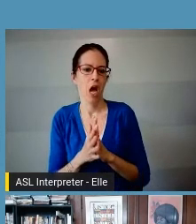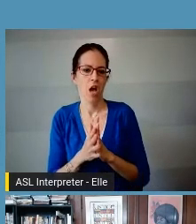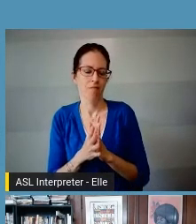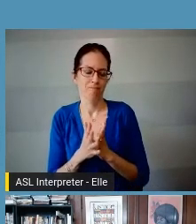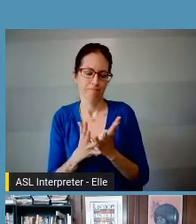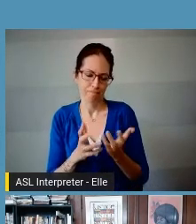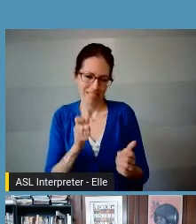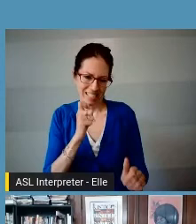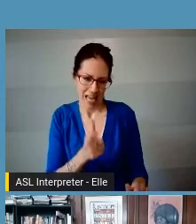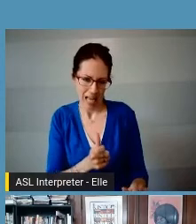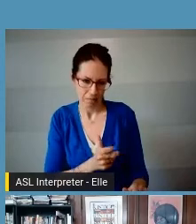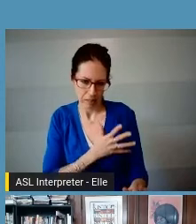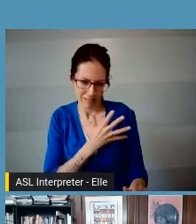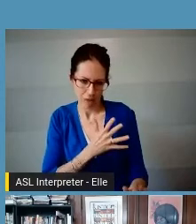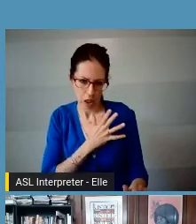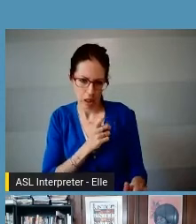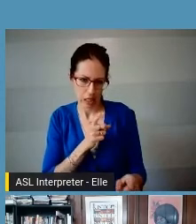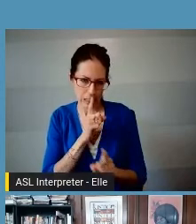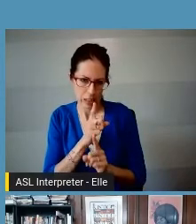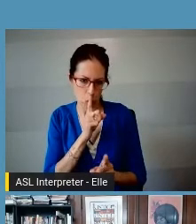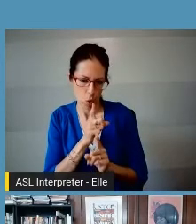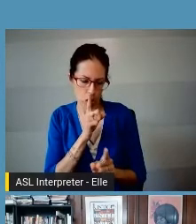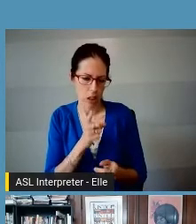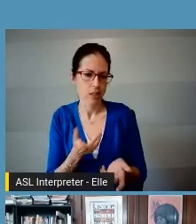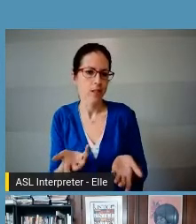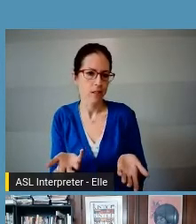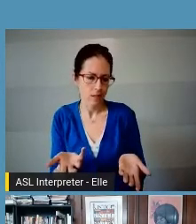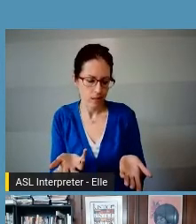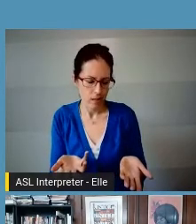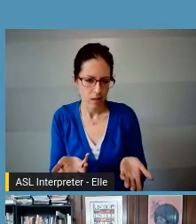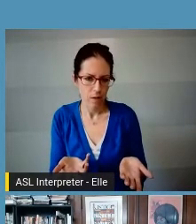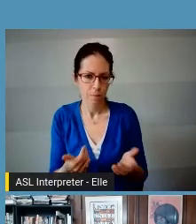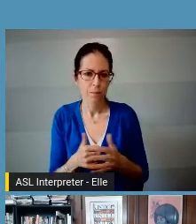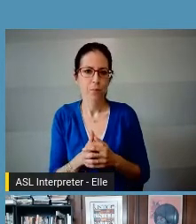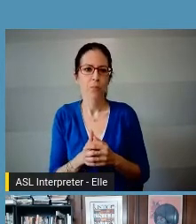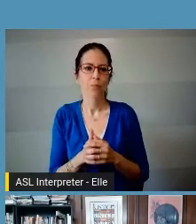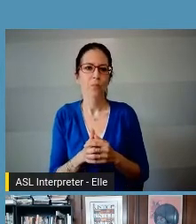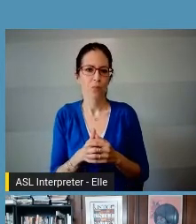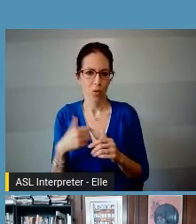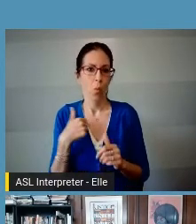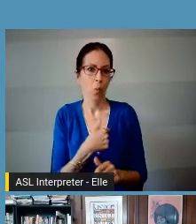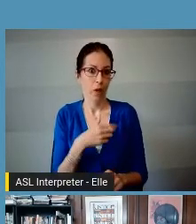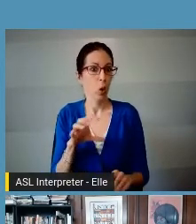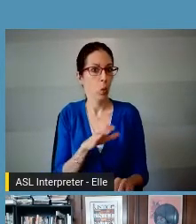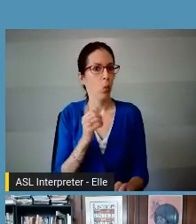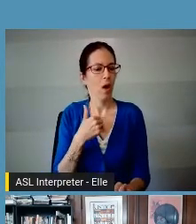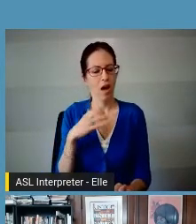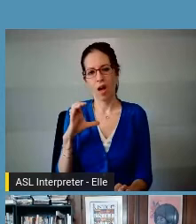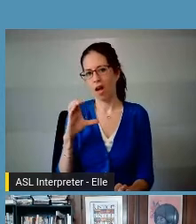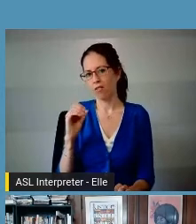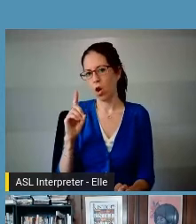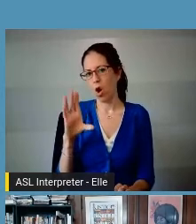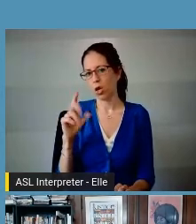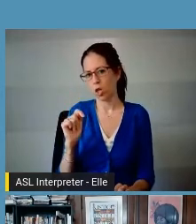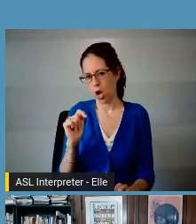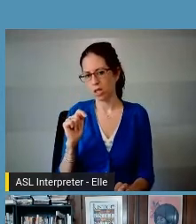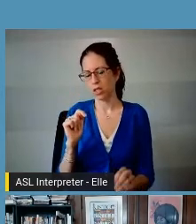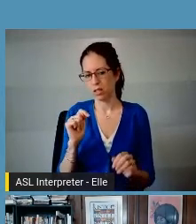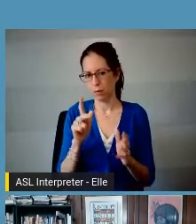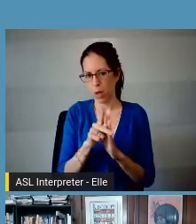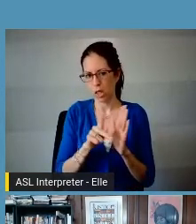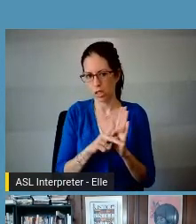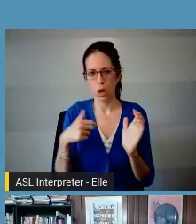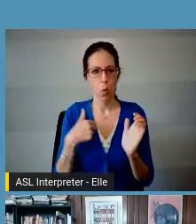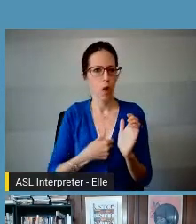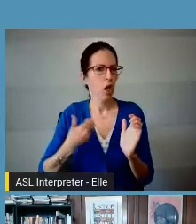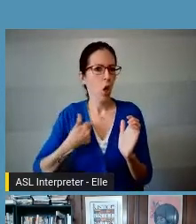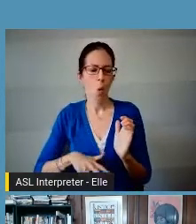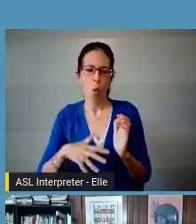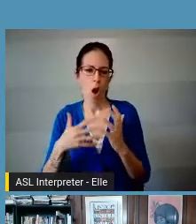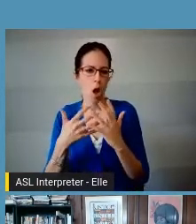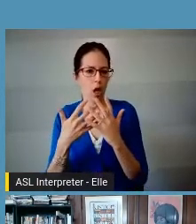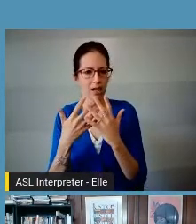our comments policy. We don't want to censor anything. We put in an exhibit called hateful